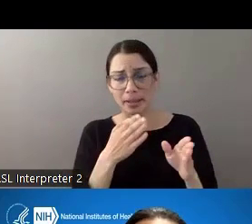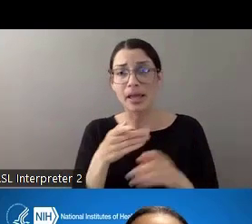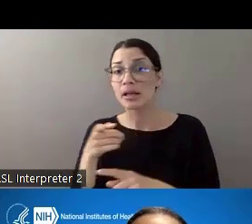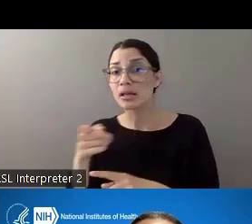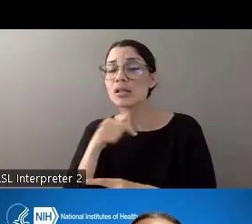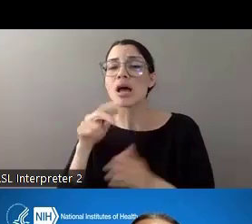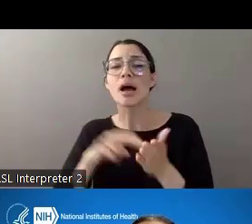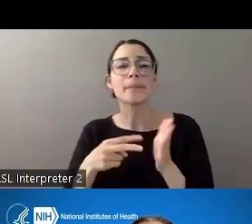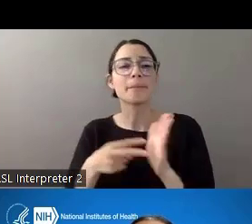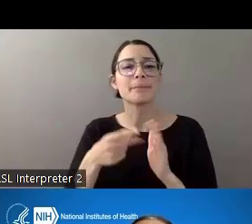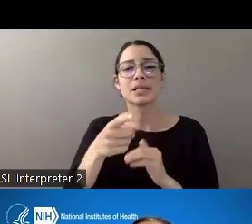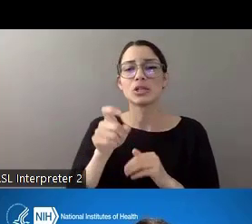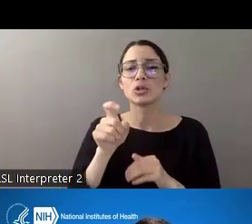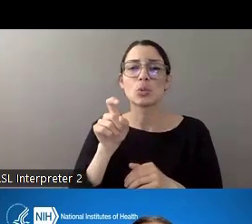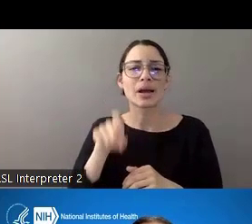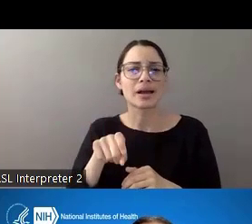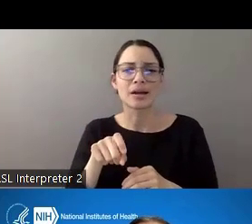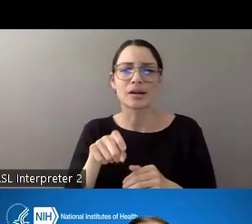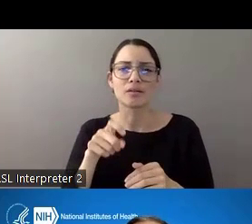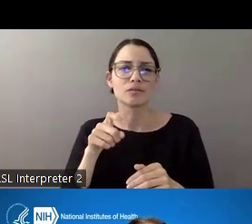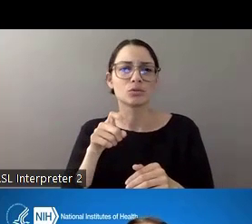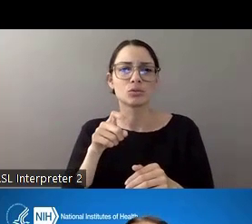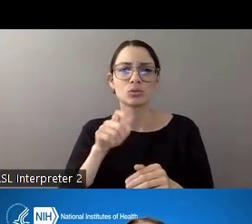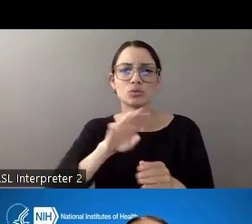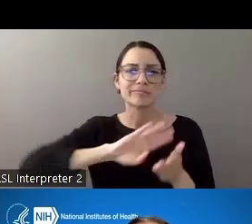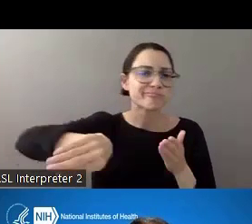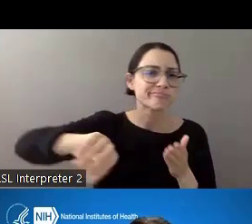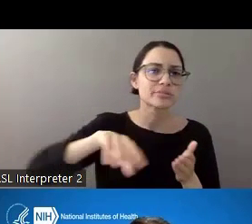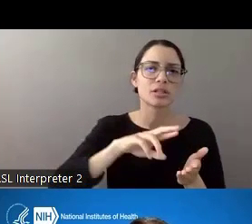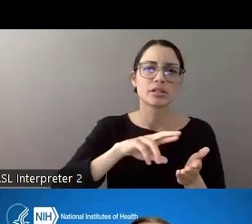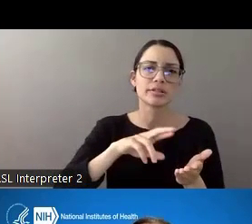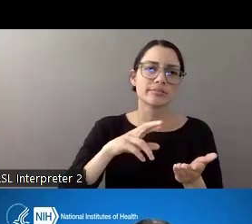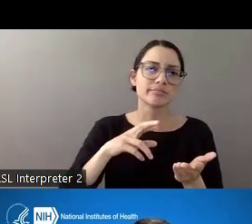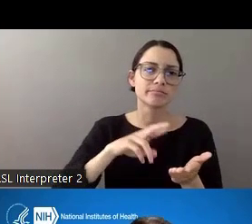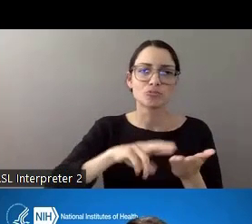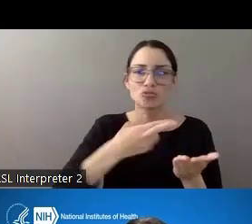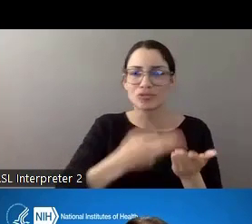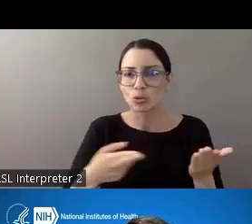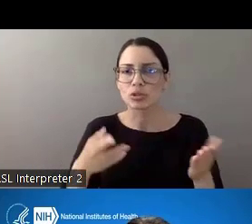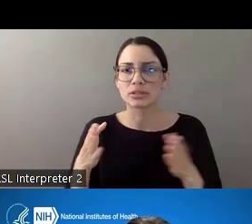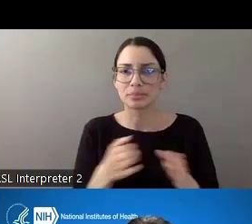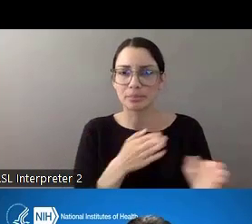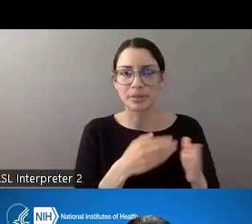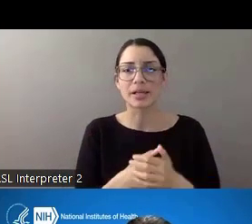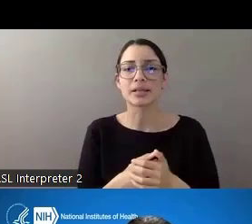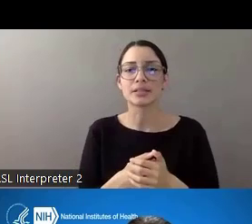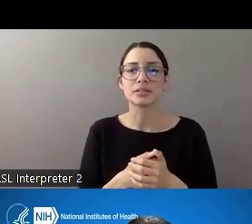So if you're developing computer software, plasmids, antibodies, you also need to include a resource sharing plan.